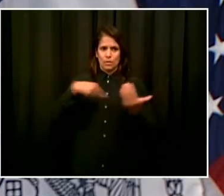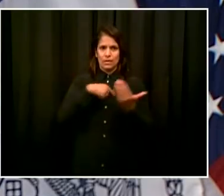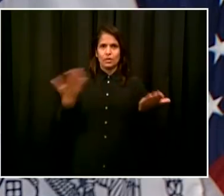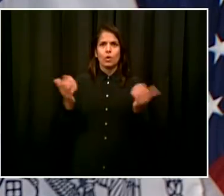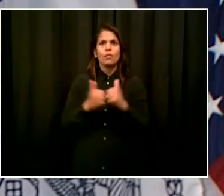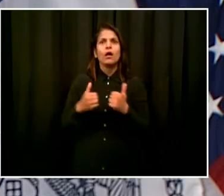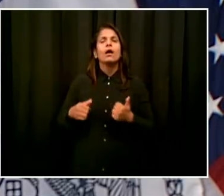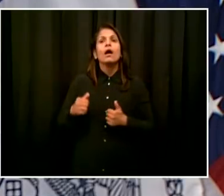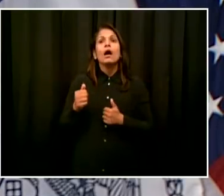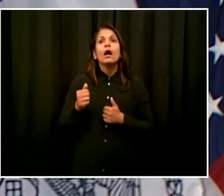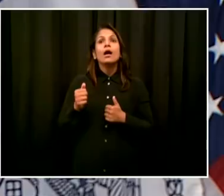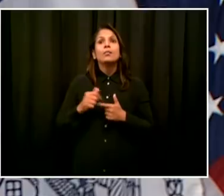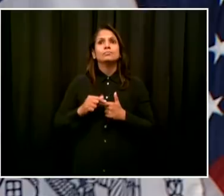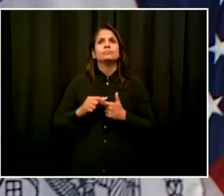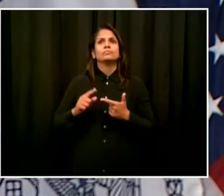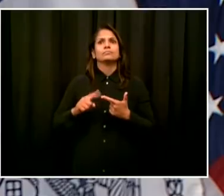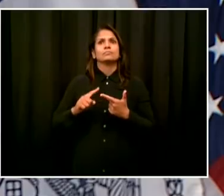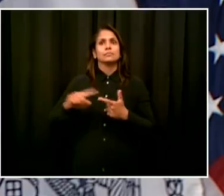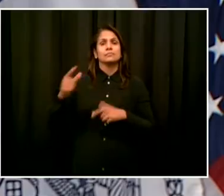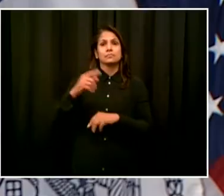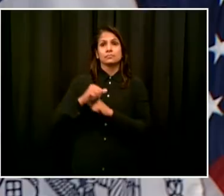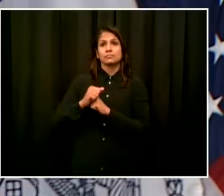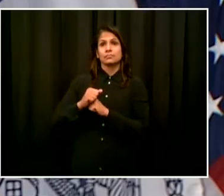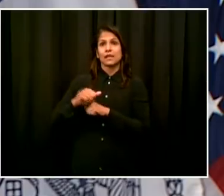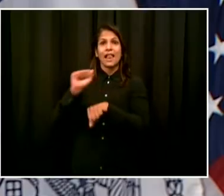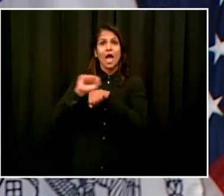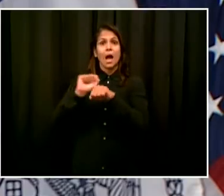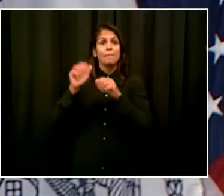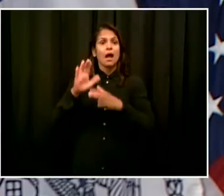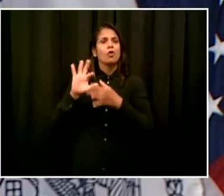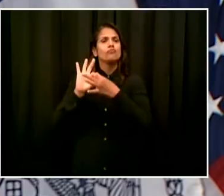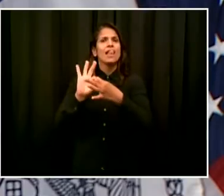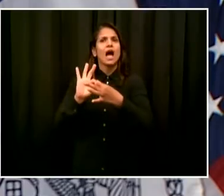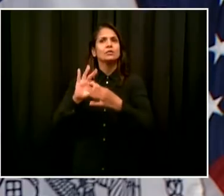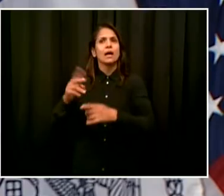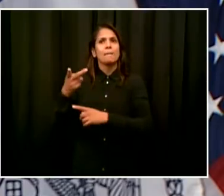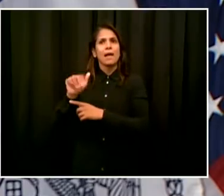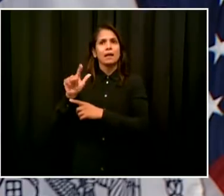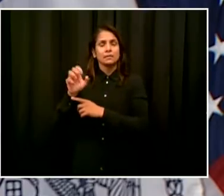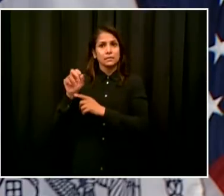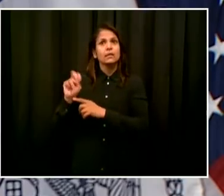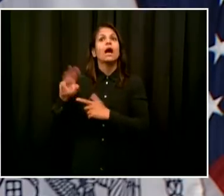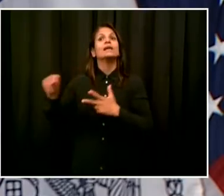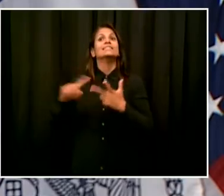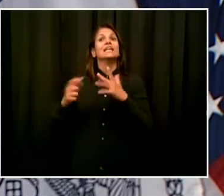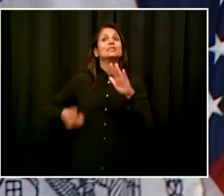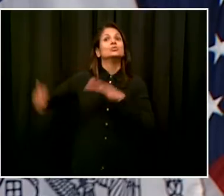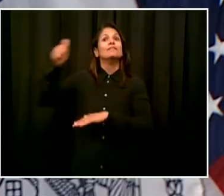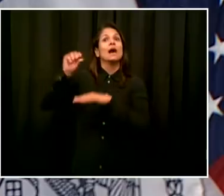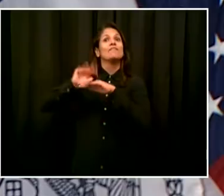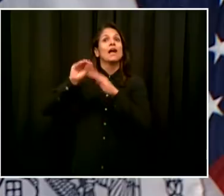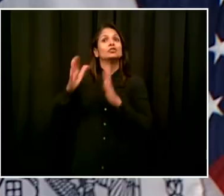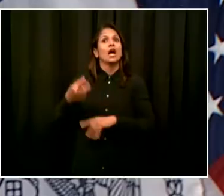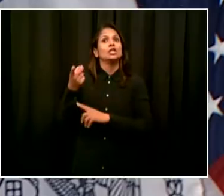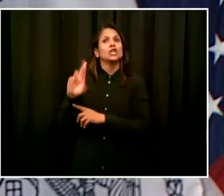OUR DEPUTY MAYOR, POLICE COMMISSIONER, COMMISSIONER OF HTE FOFIE COF